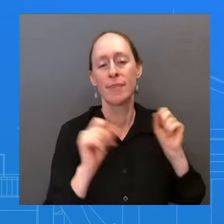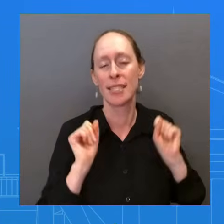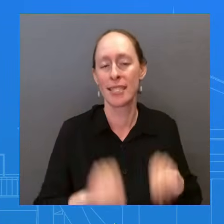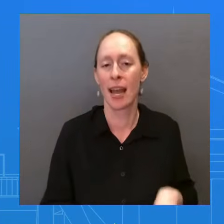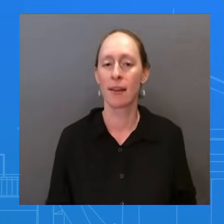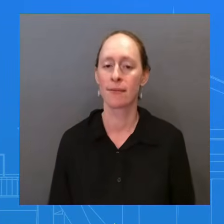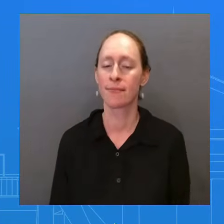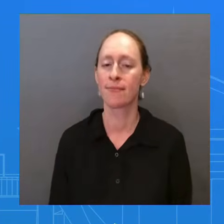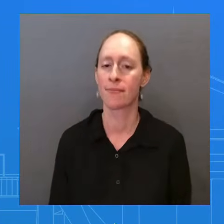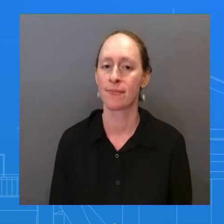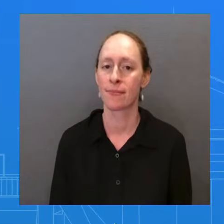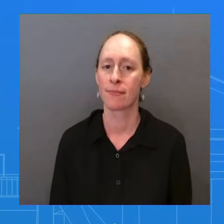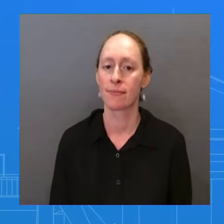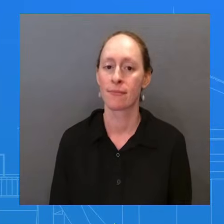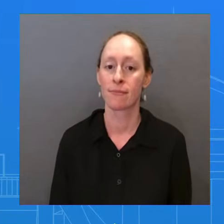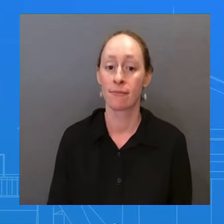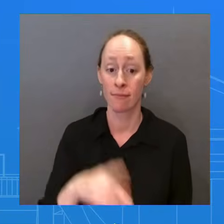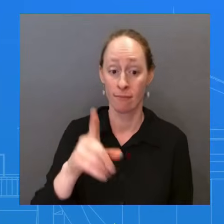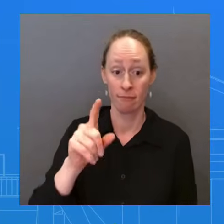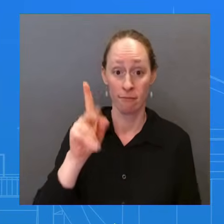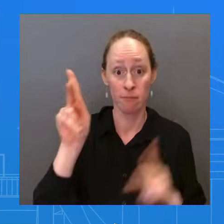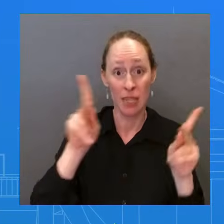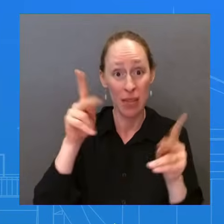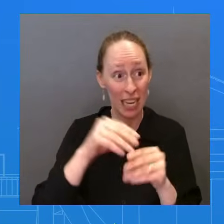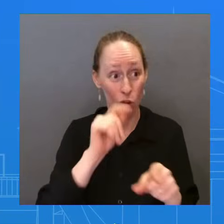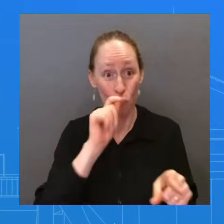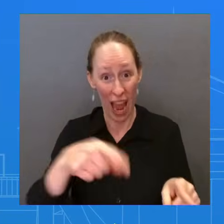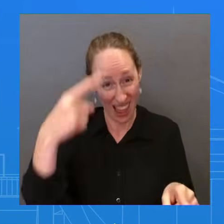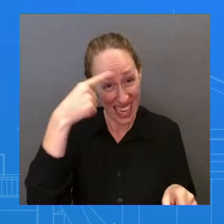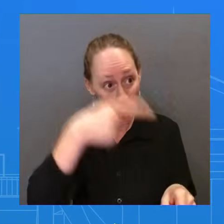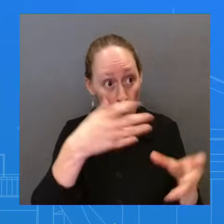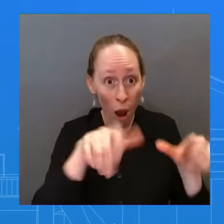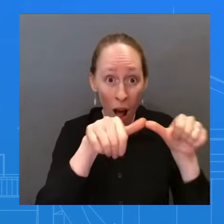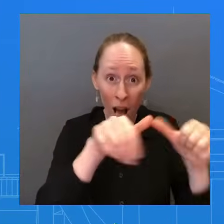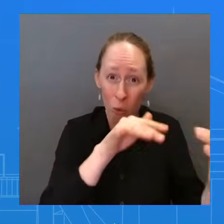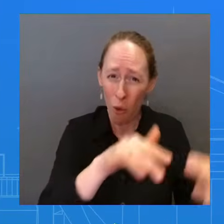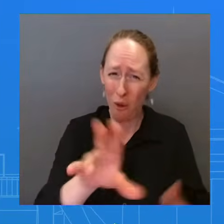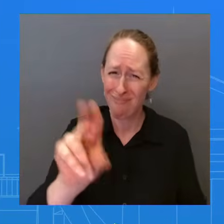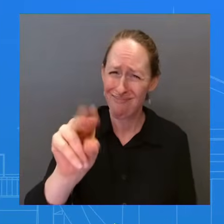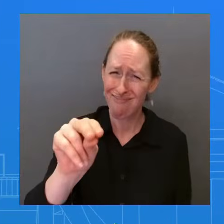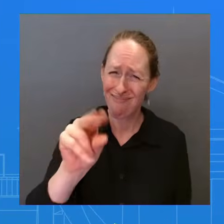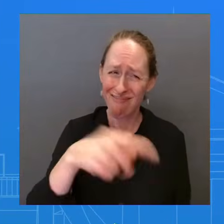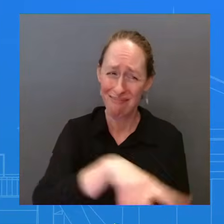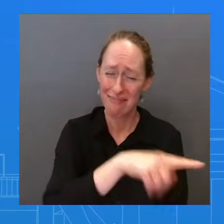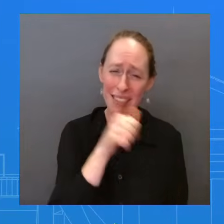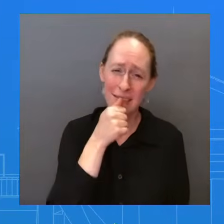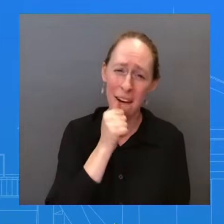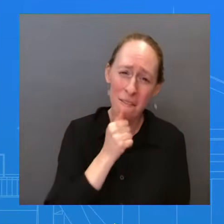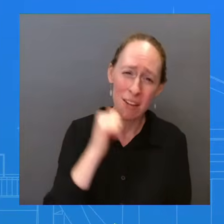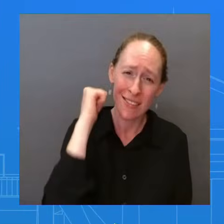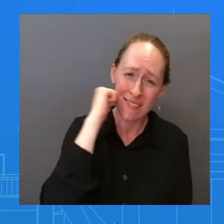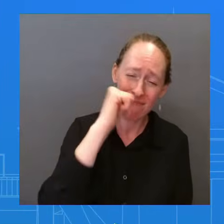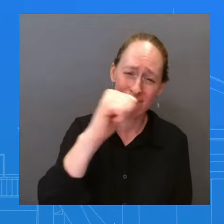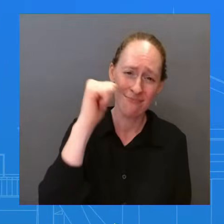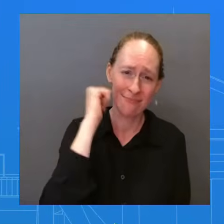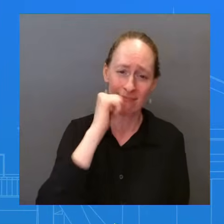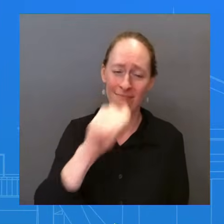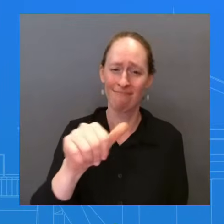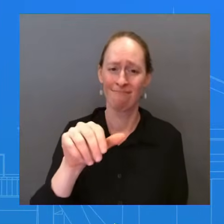for one more day after all the suffering that they've gone through? But we can't just walk away from this. And the American people, I think, understand that.